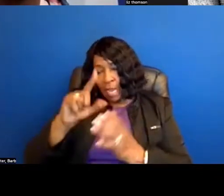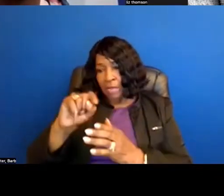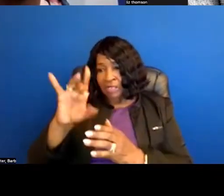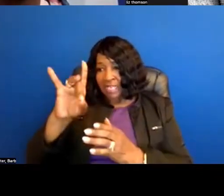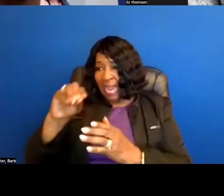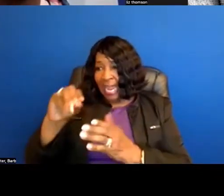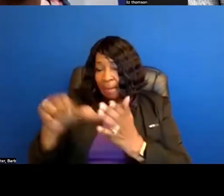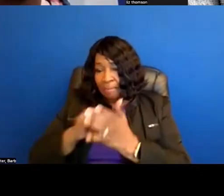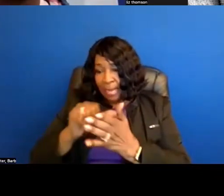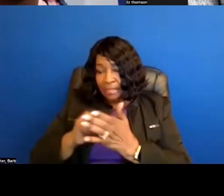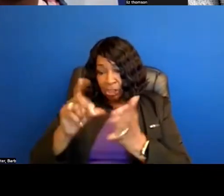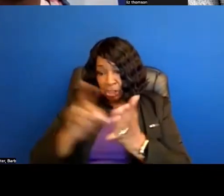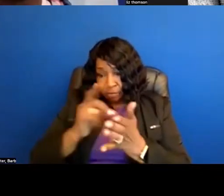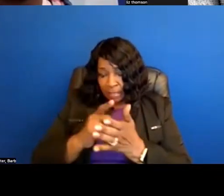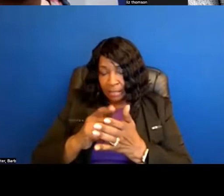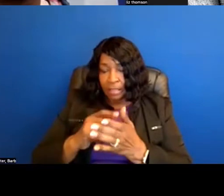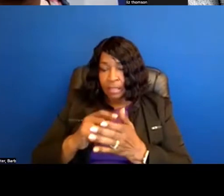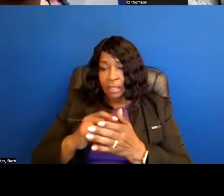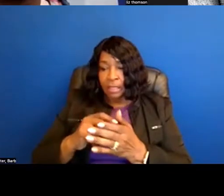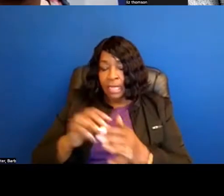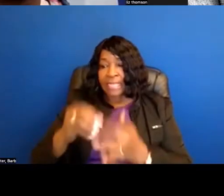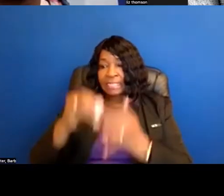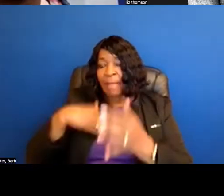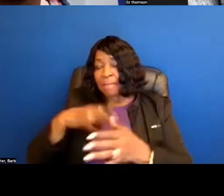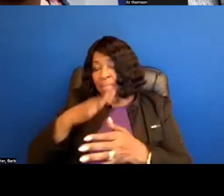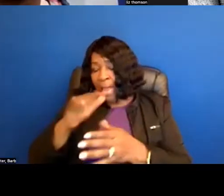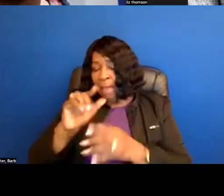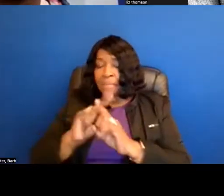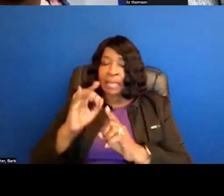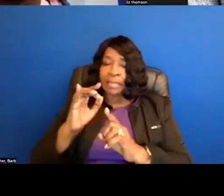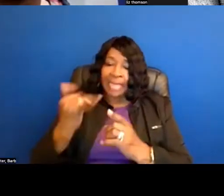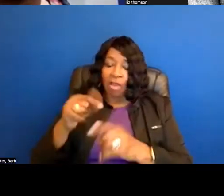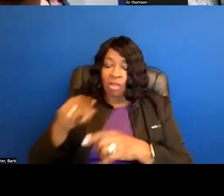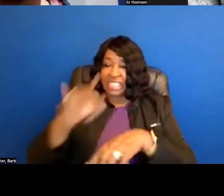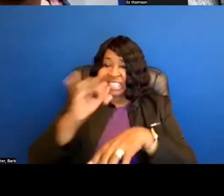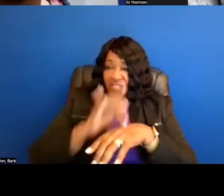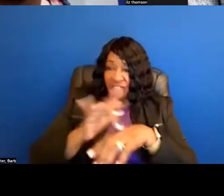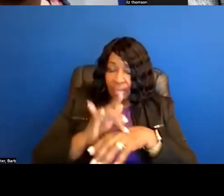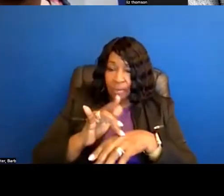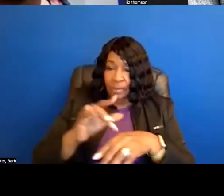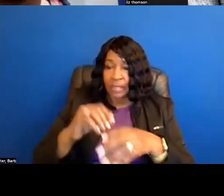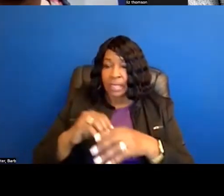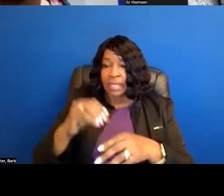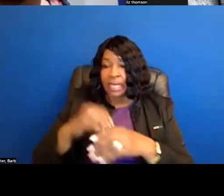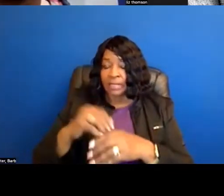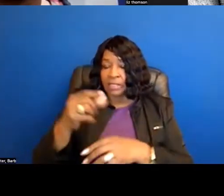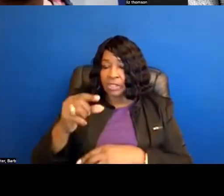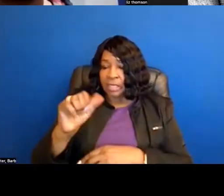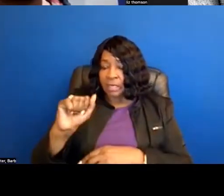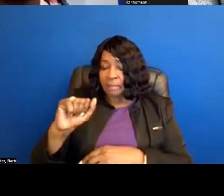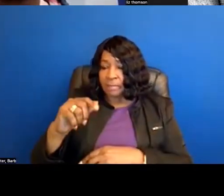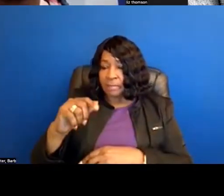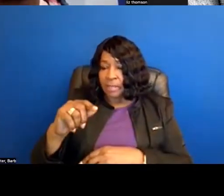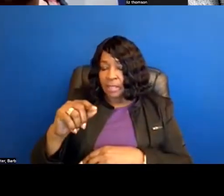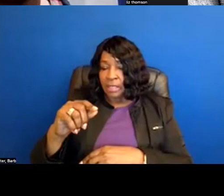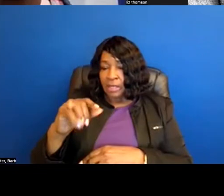So it's great that it is now available in the JPED, the Journal for Postsecondary Education and Disability.